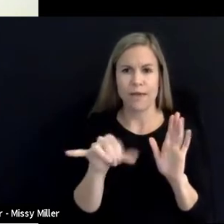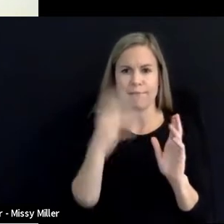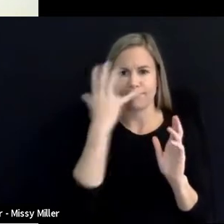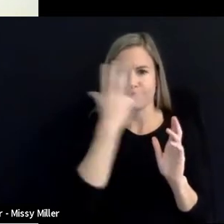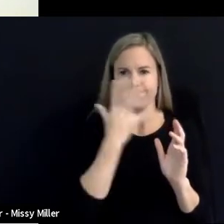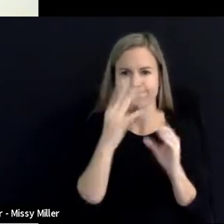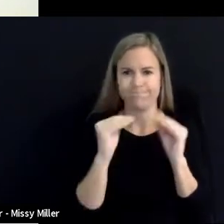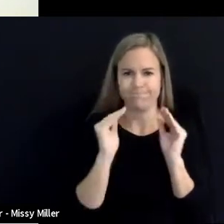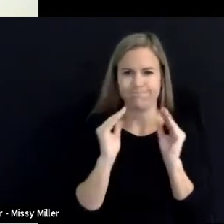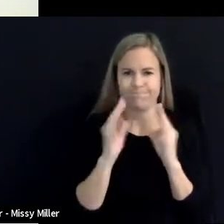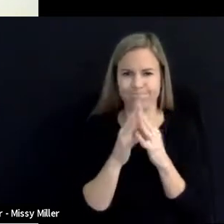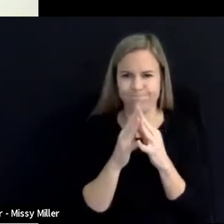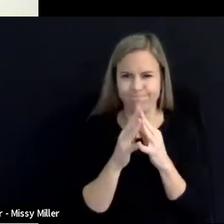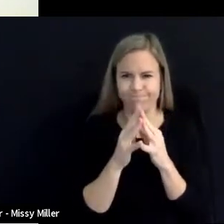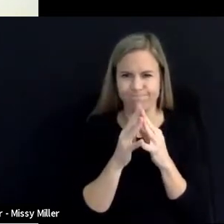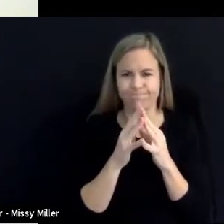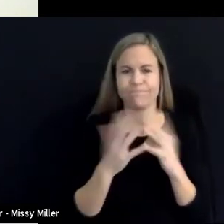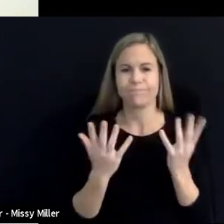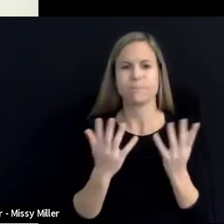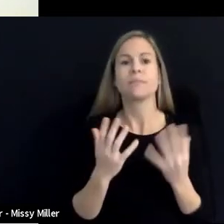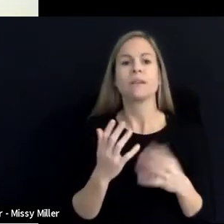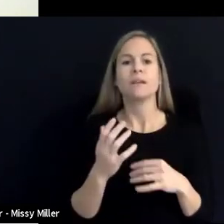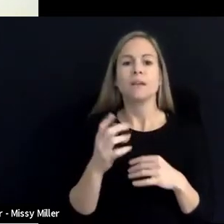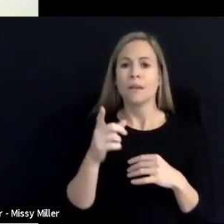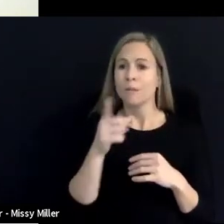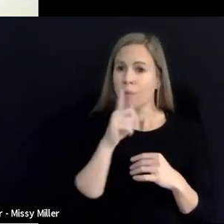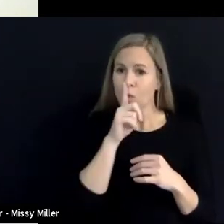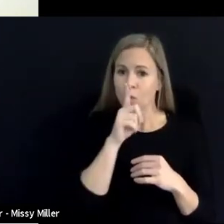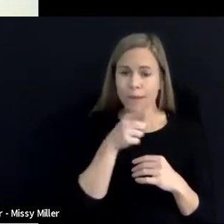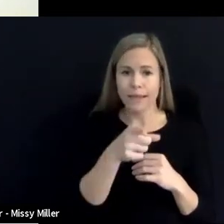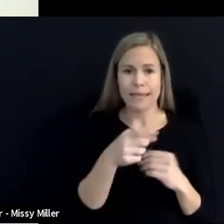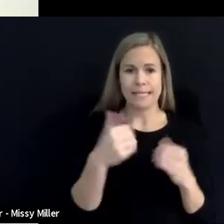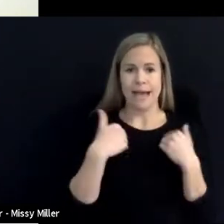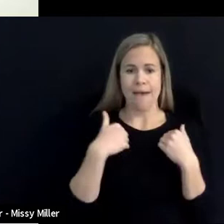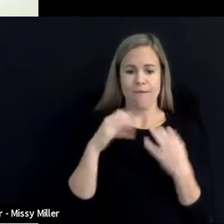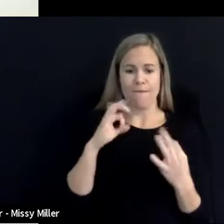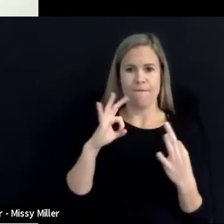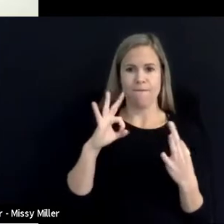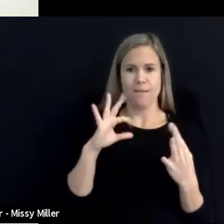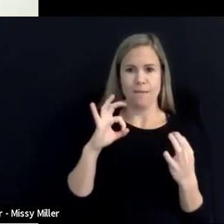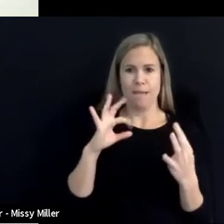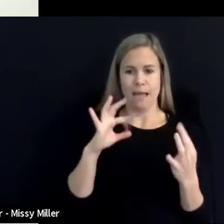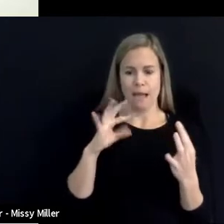and this is giving him really great proprioceptive feedback. He's knowing where his body is in space.